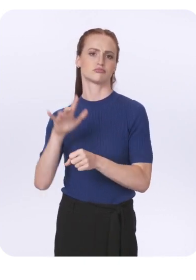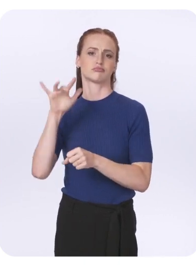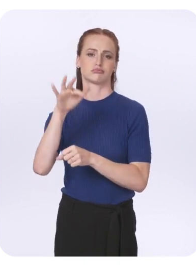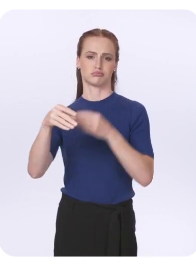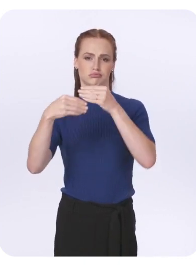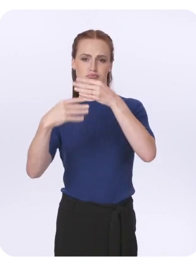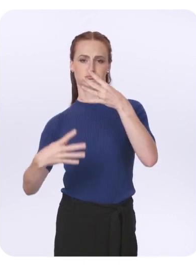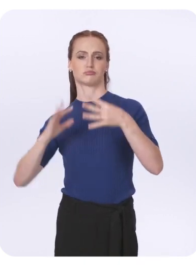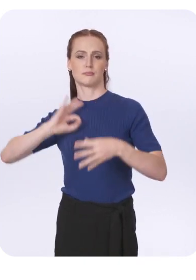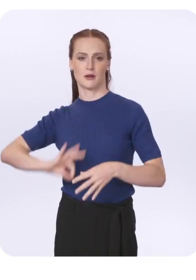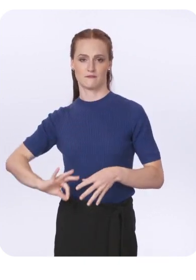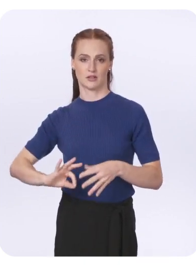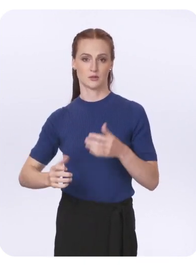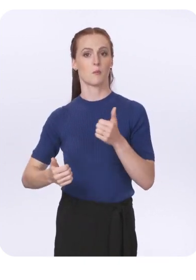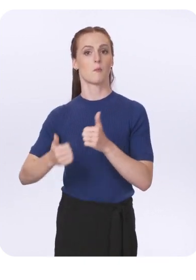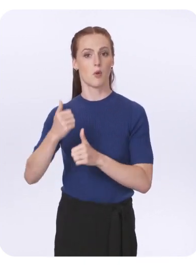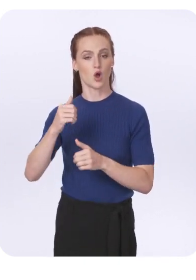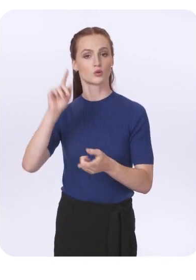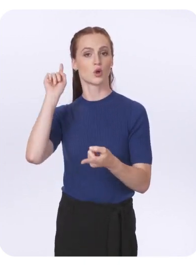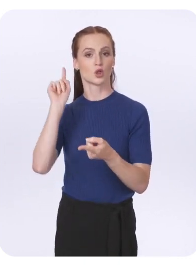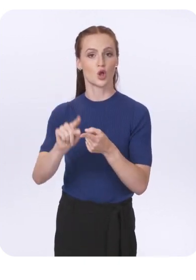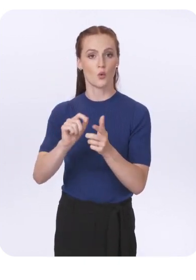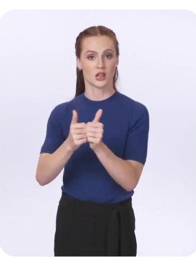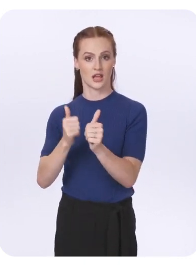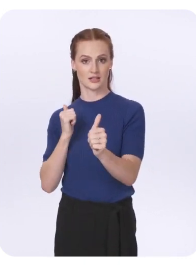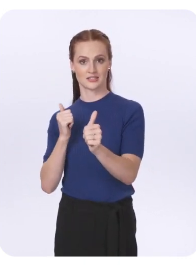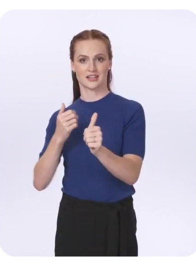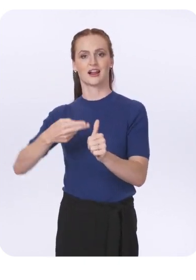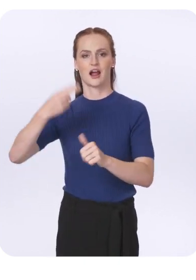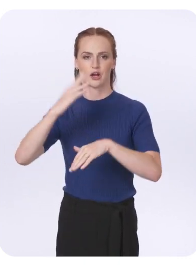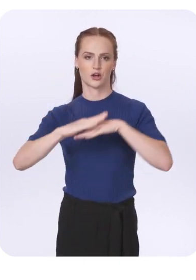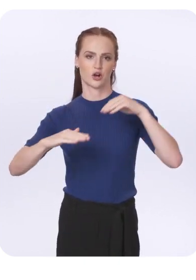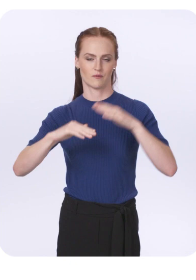most notably providing lower latency and higher comfort to the user.